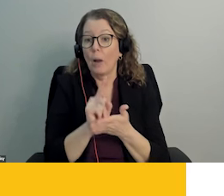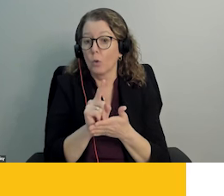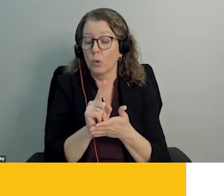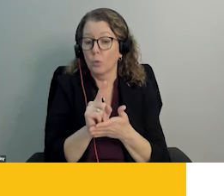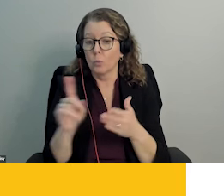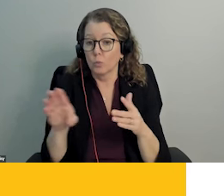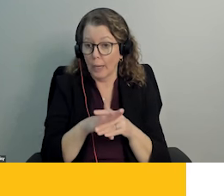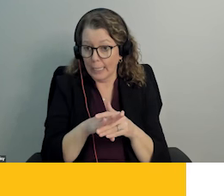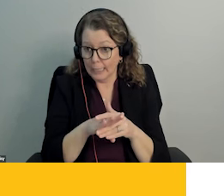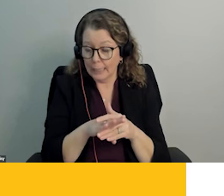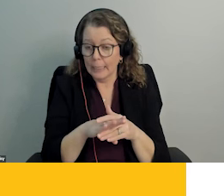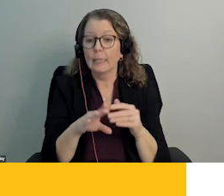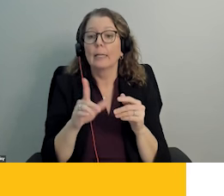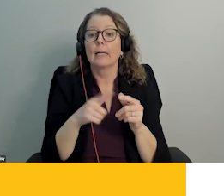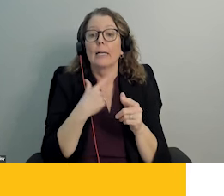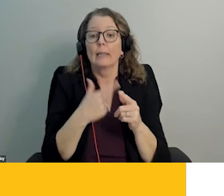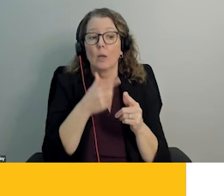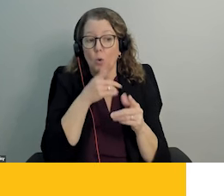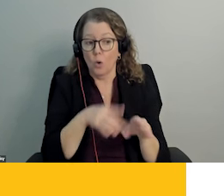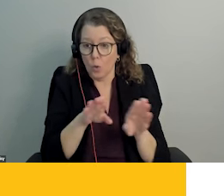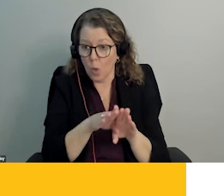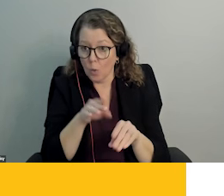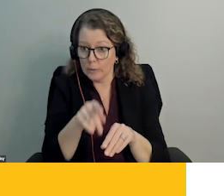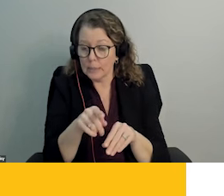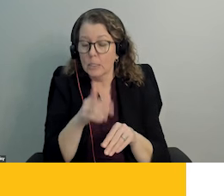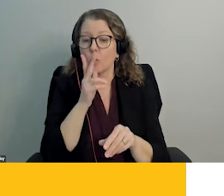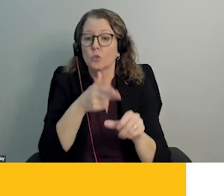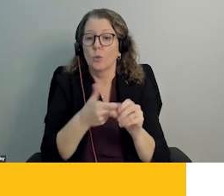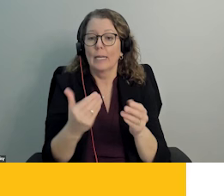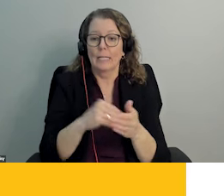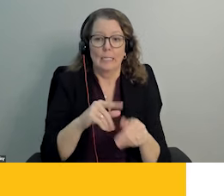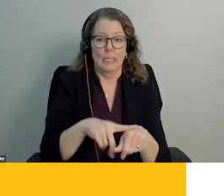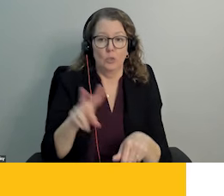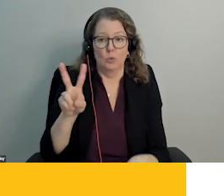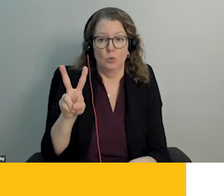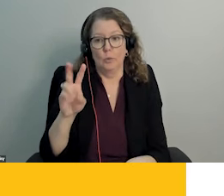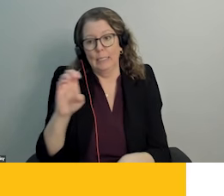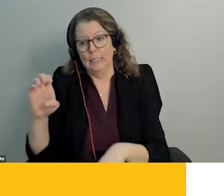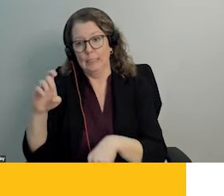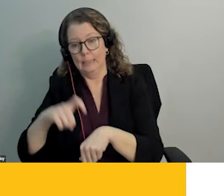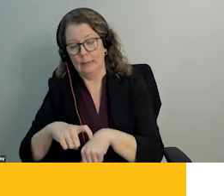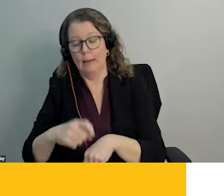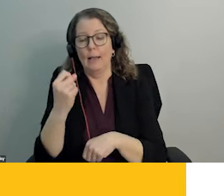We will close the Zoom room. Please join us back here at 2:00 PM Eastern, 11:00 AM Pacific time